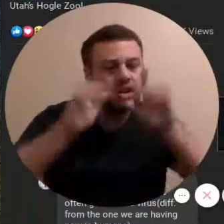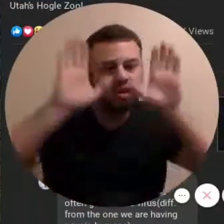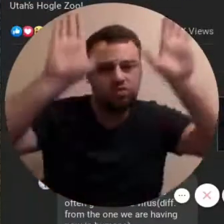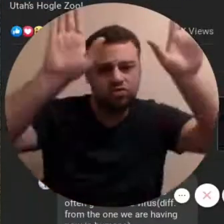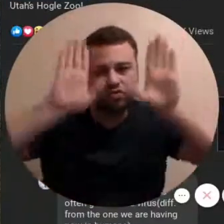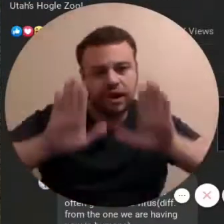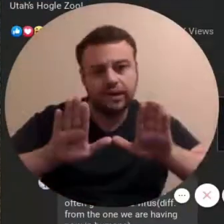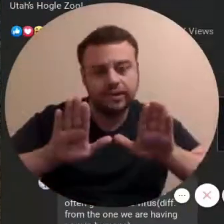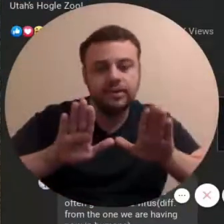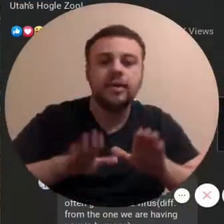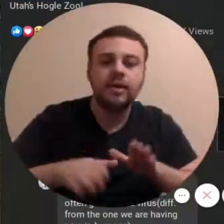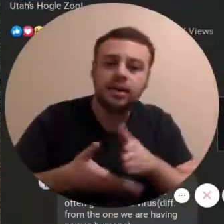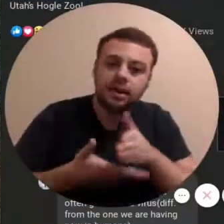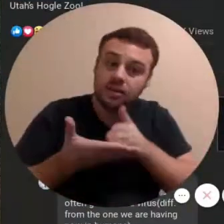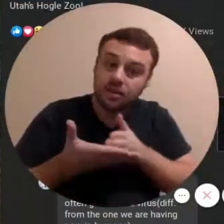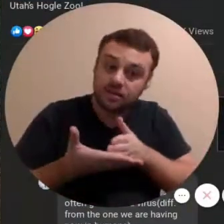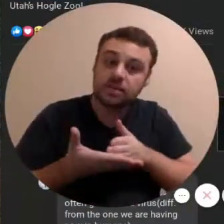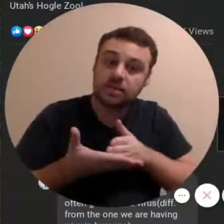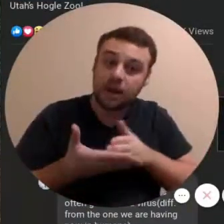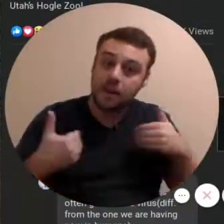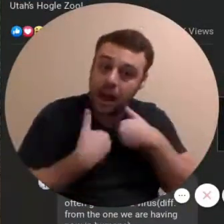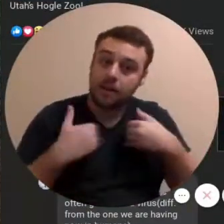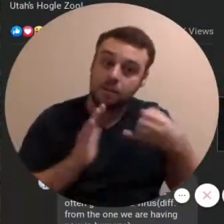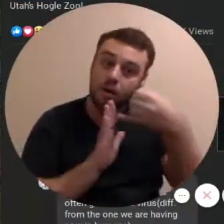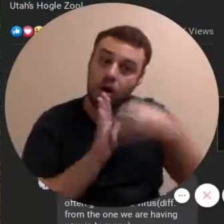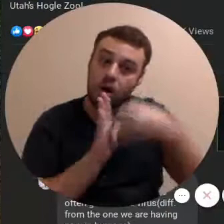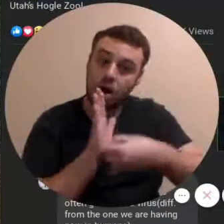illustrations on the zoo website, that you can purchase for just a few bucks,